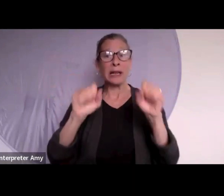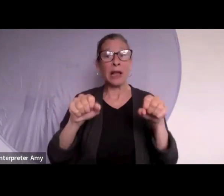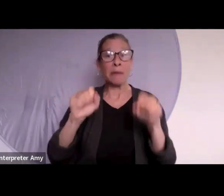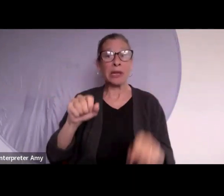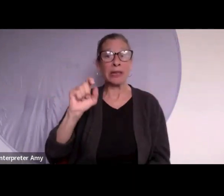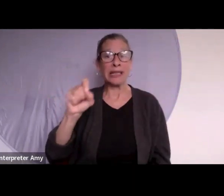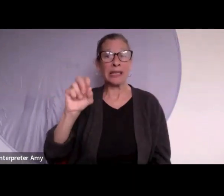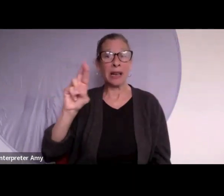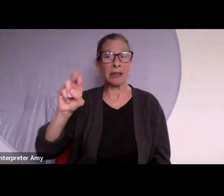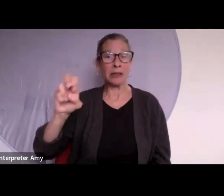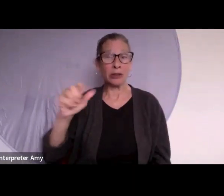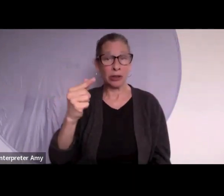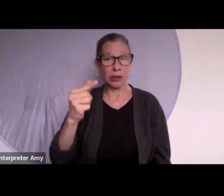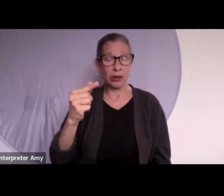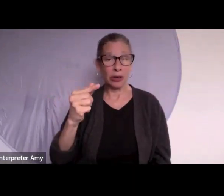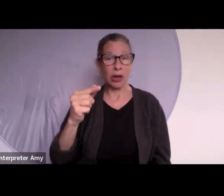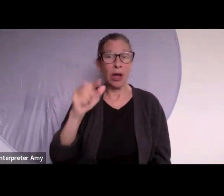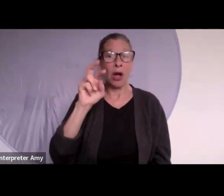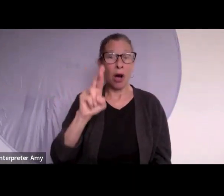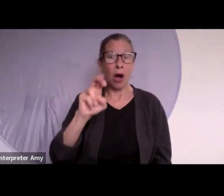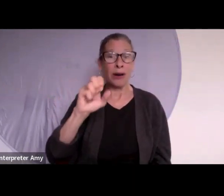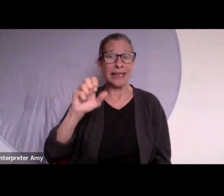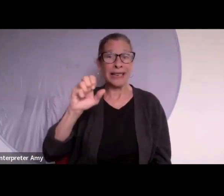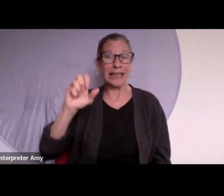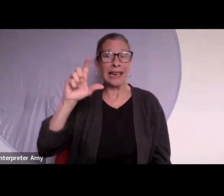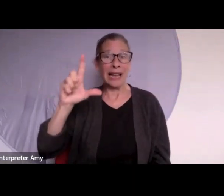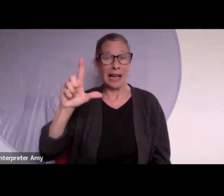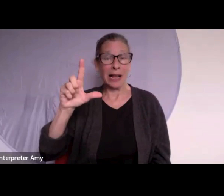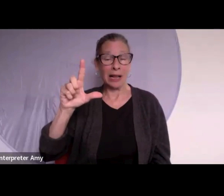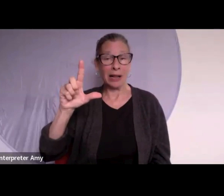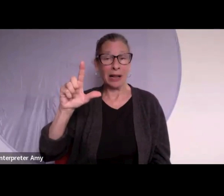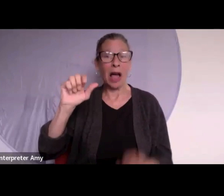That's our E L real abilities.org/new. York. We're